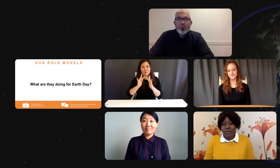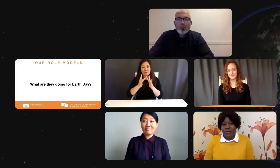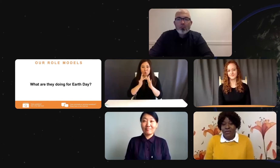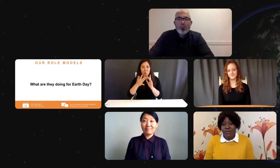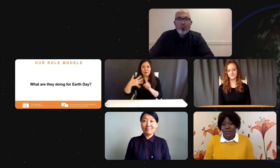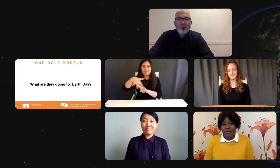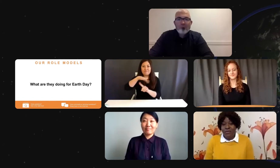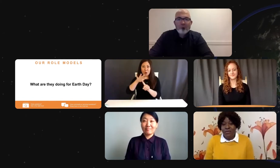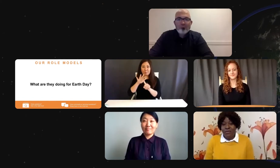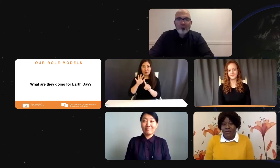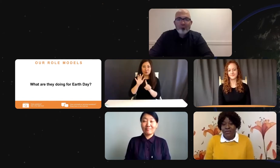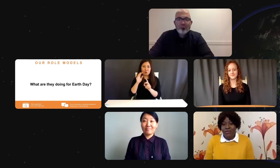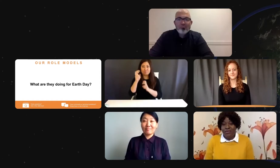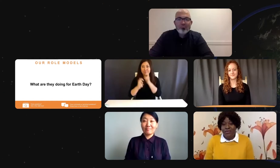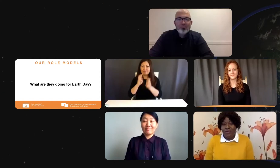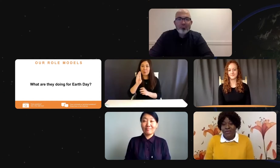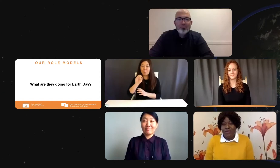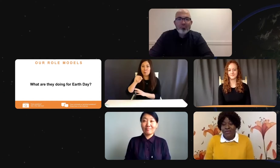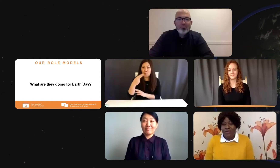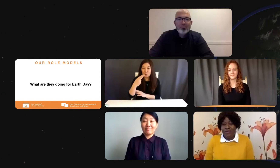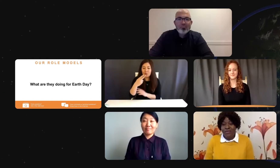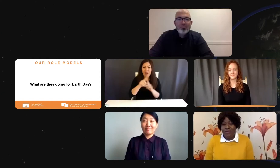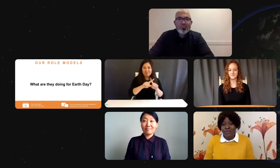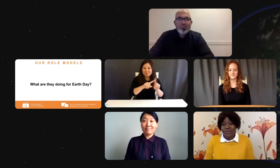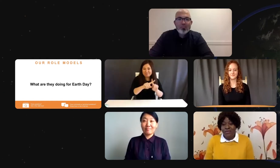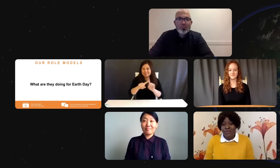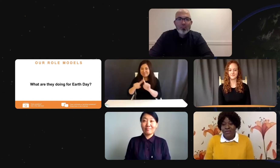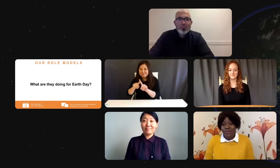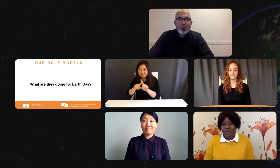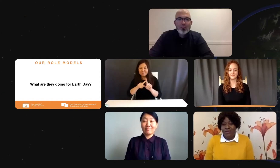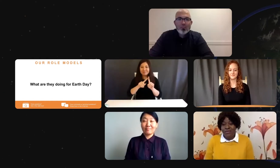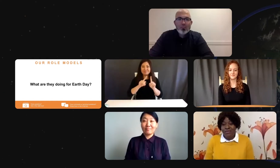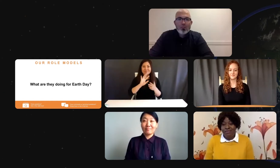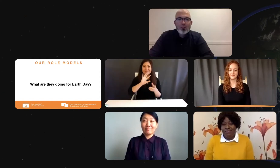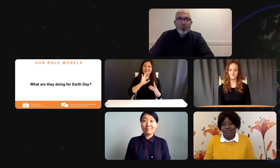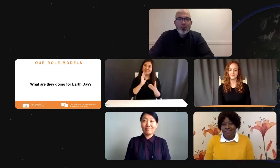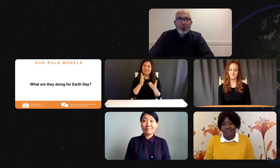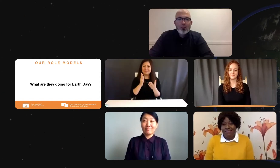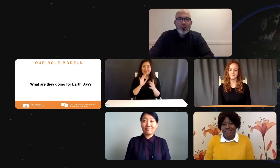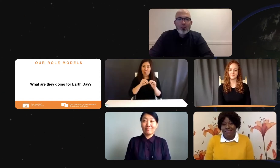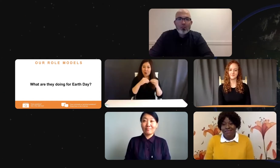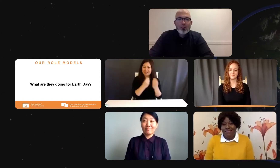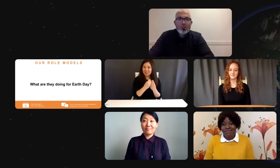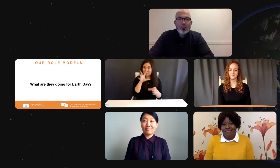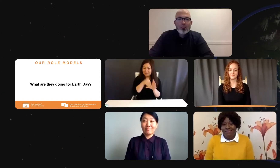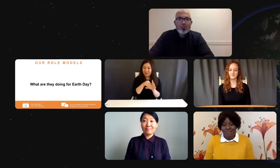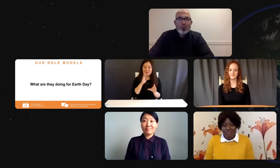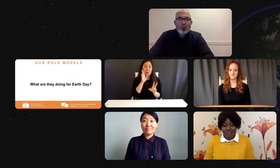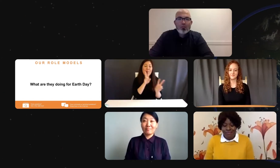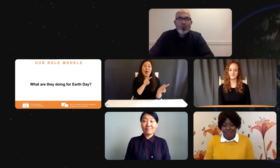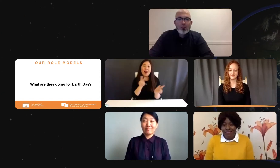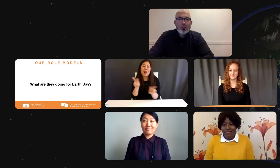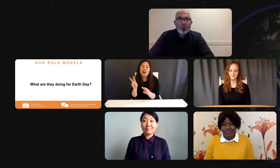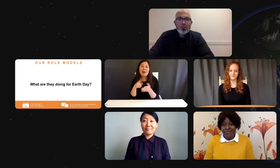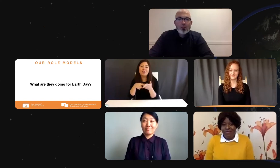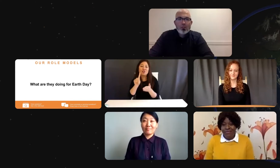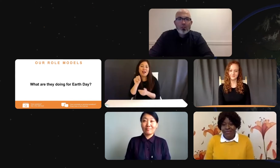They have exciting information for Earth Day. I'll check that out.